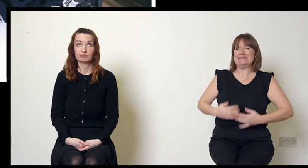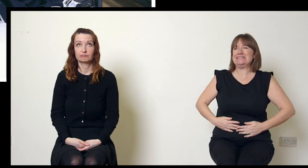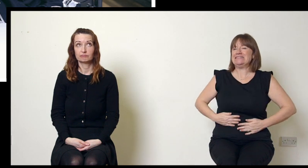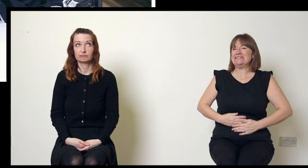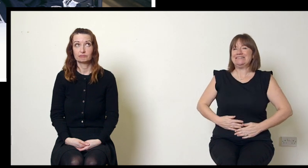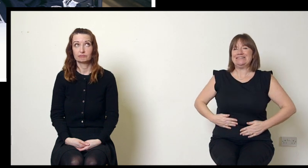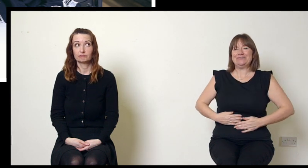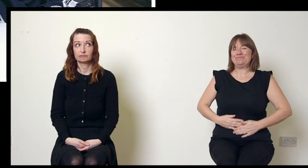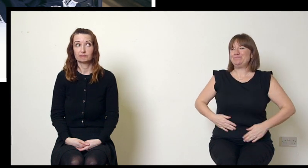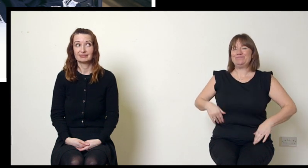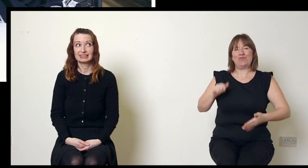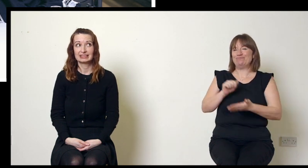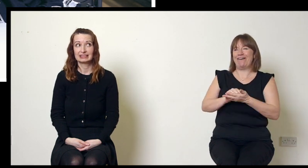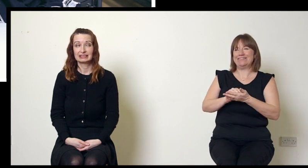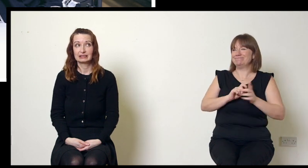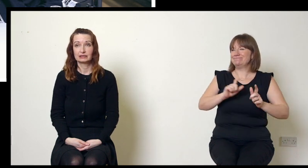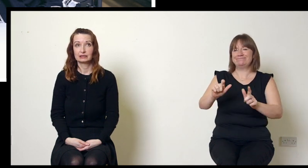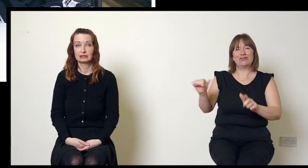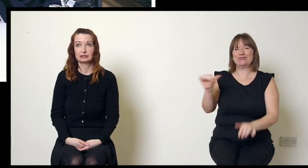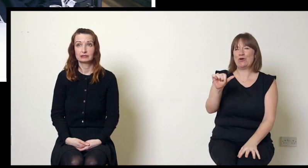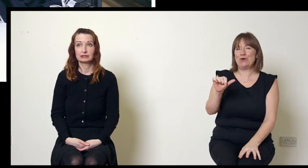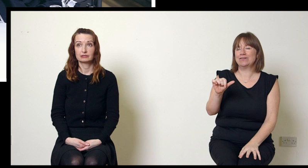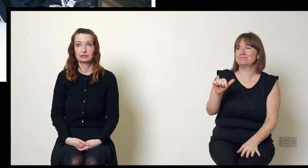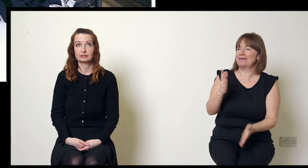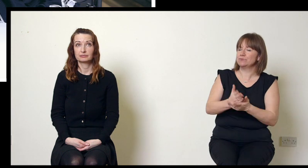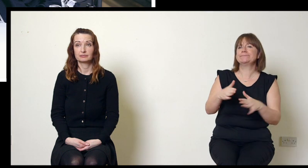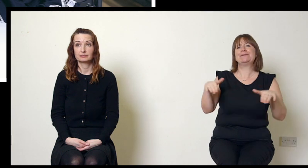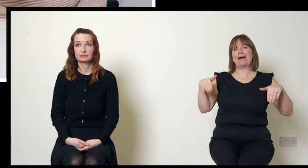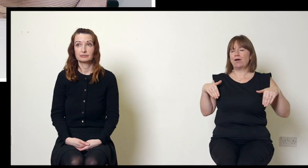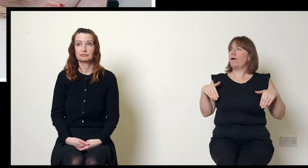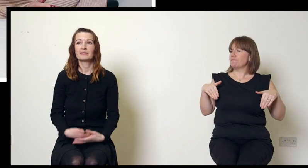wasn't quite going as it should do and being able to kind of sit back and just go, ok lets not…